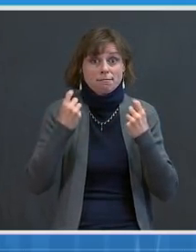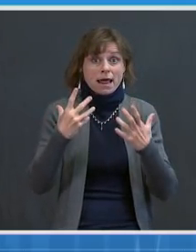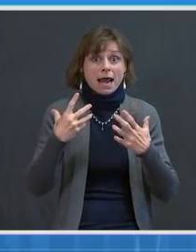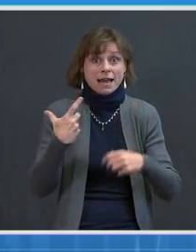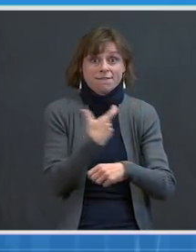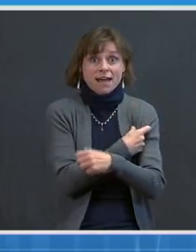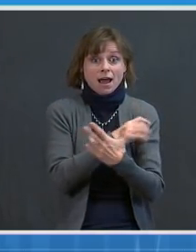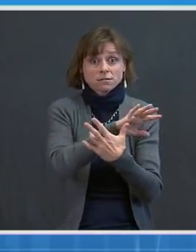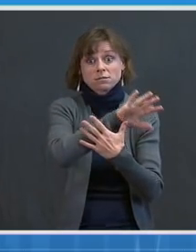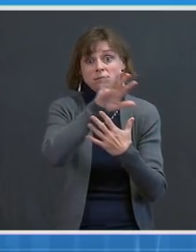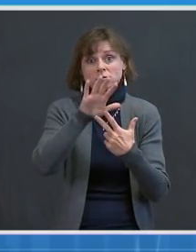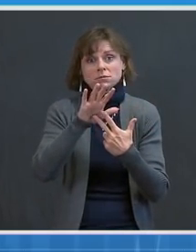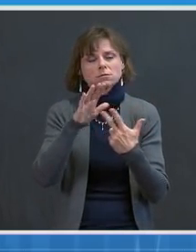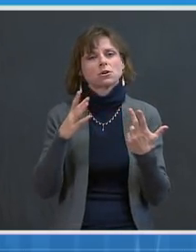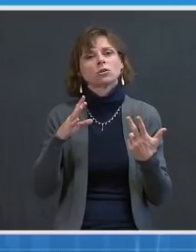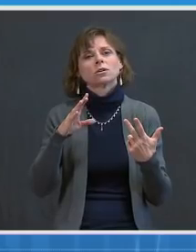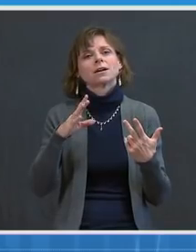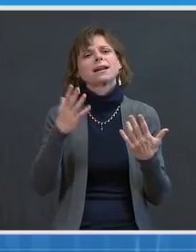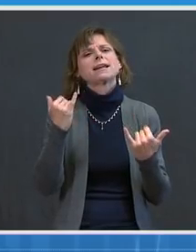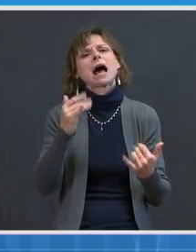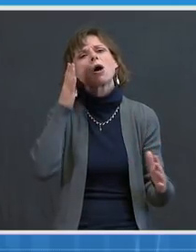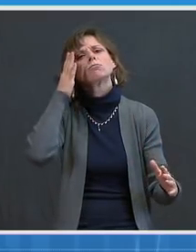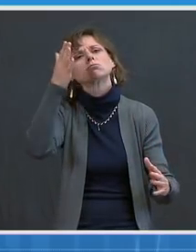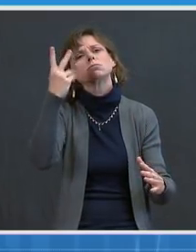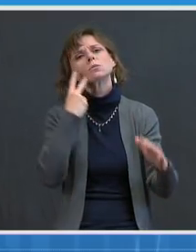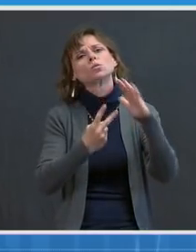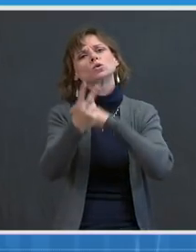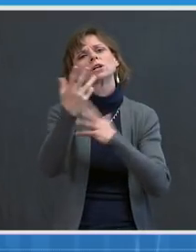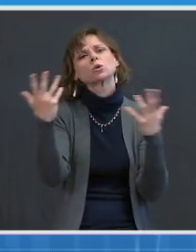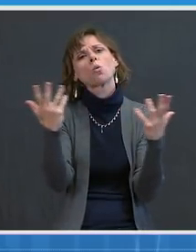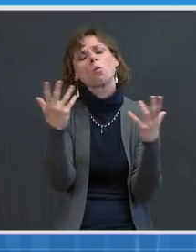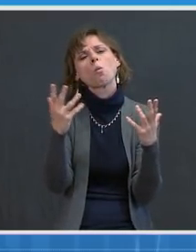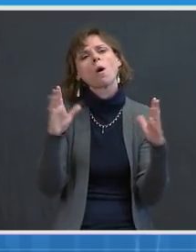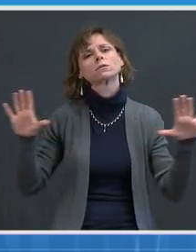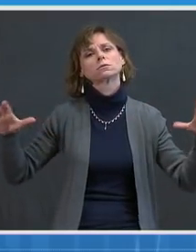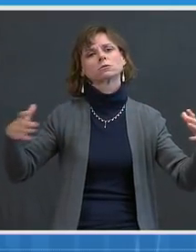What's the timetable? And do you think that you will reach that timetable,